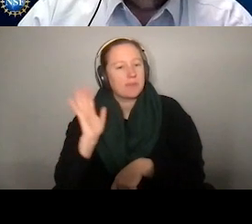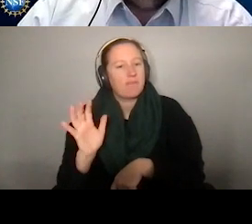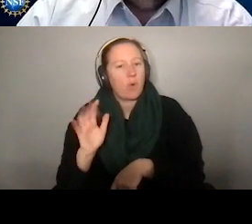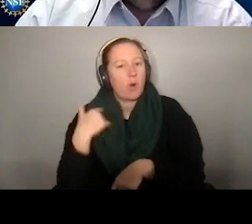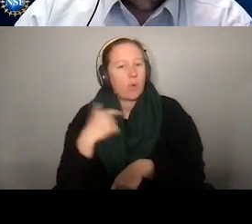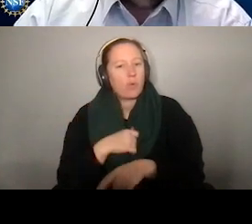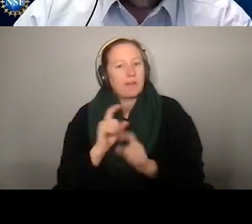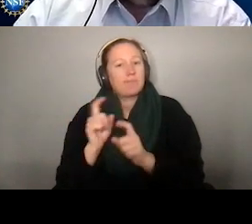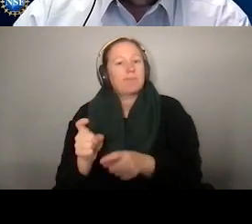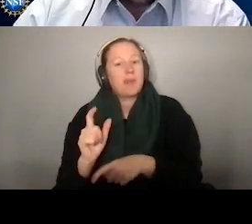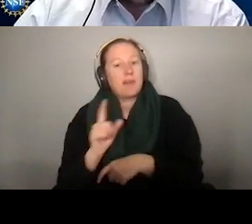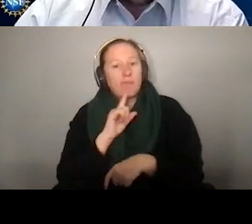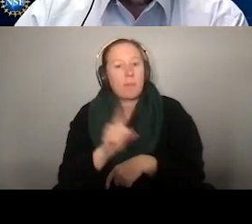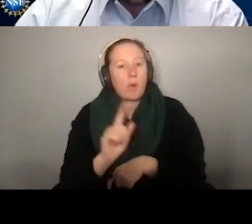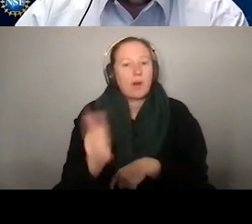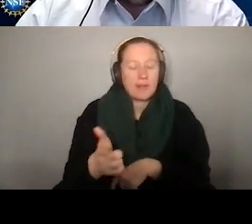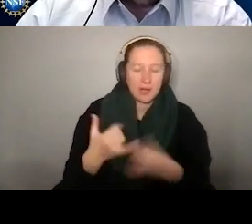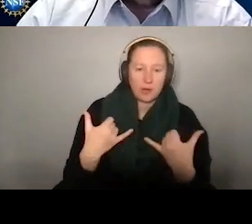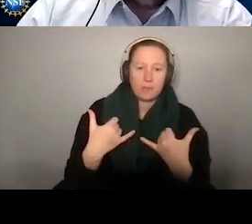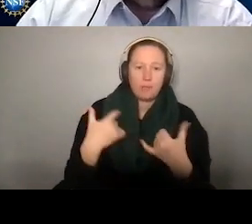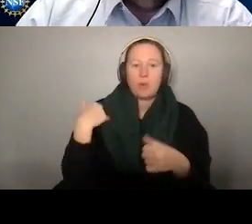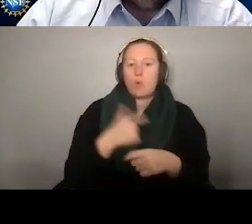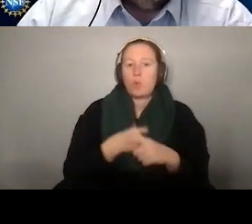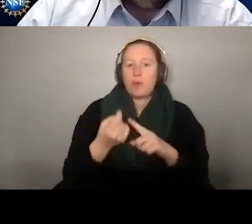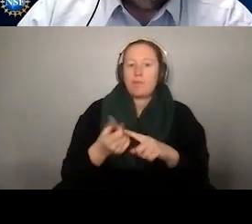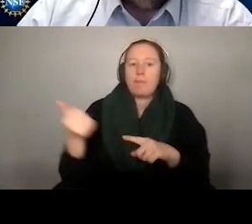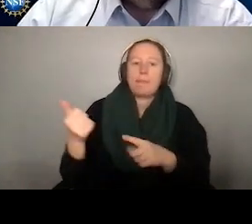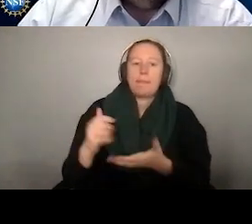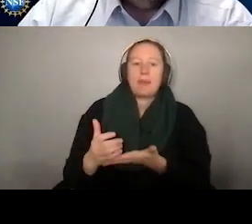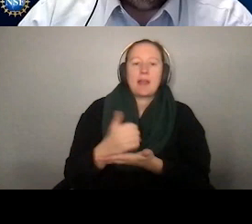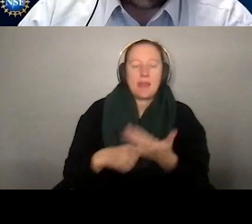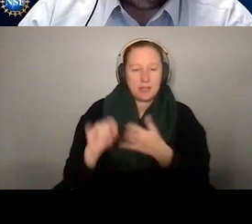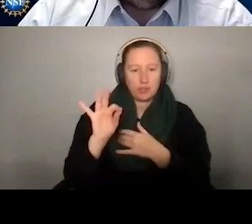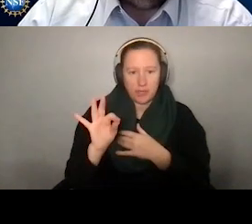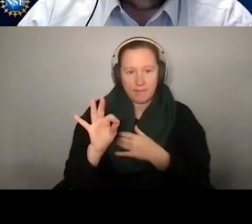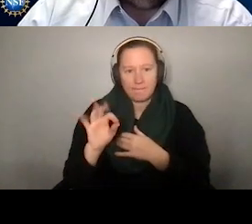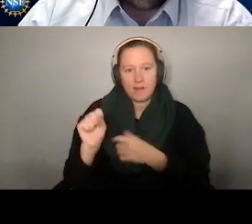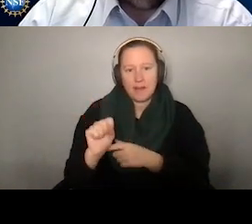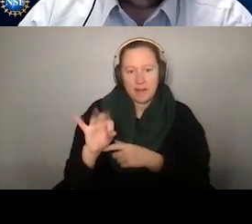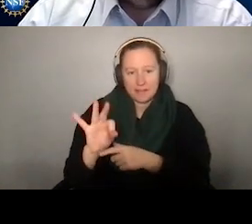As a result, we eliminated the collection of the SF-425,